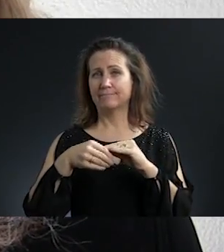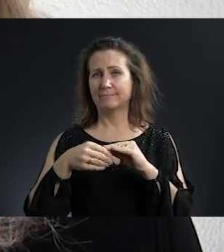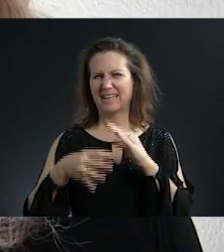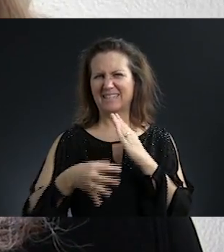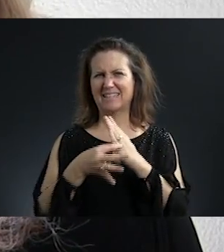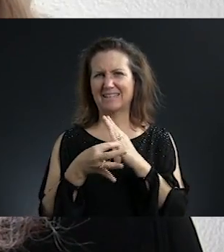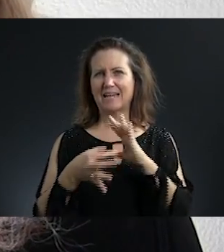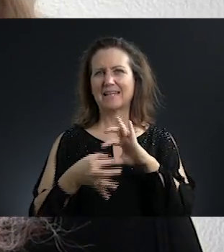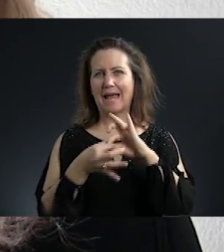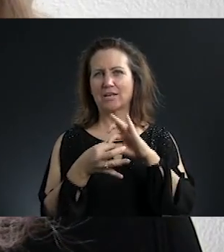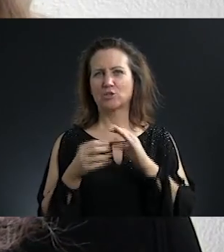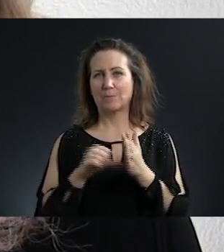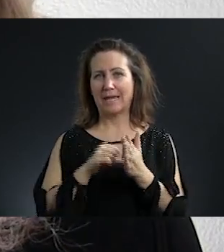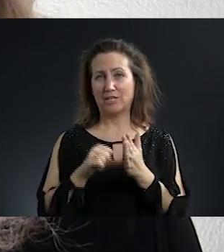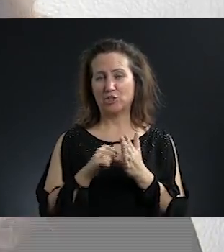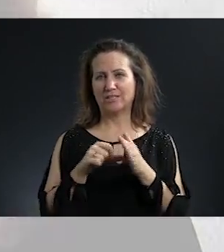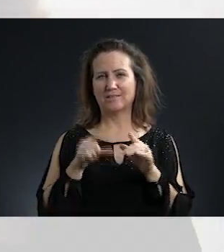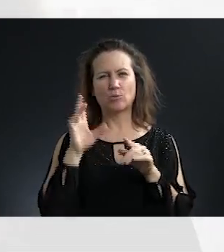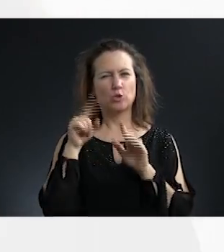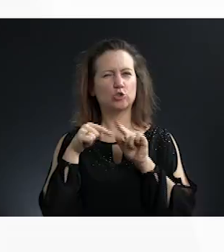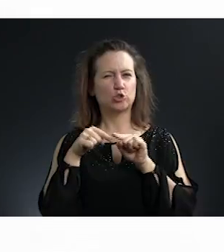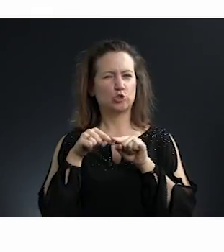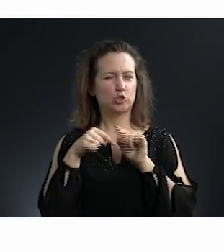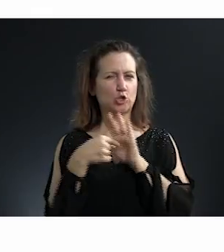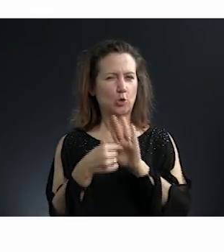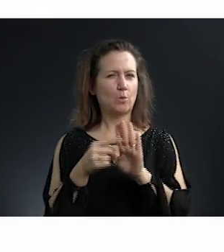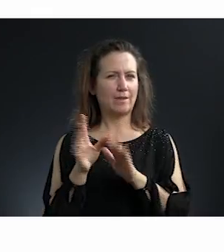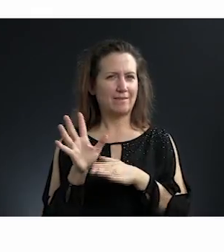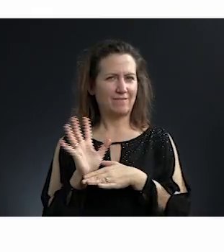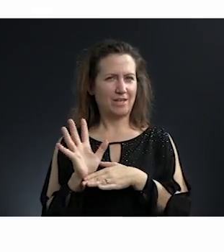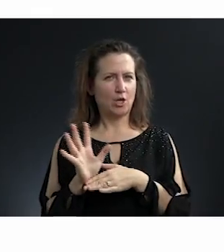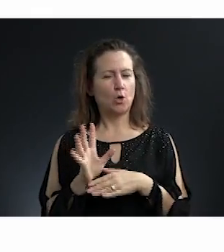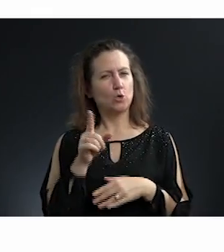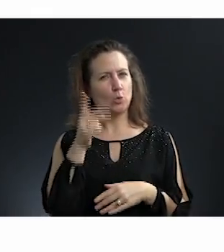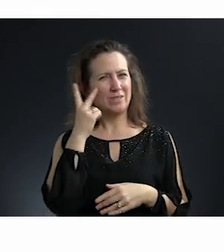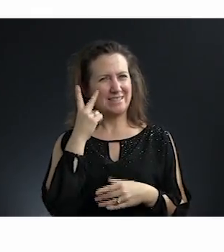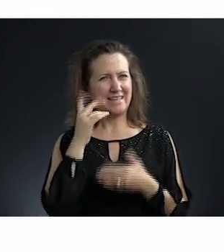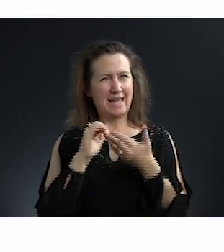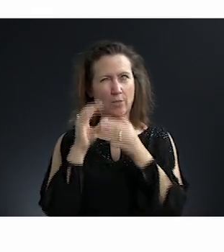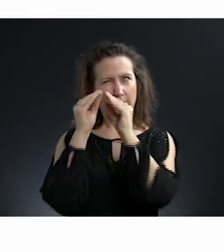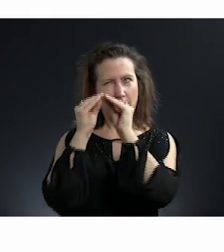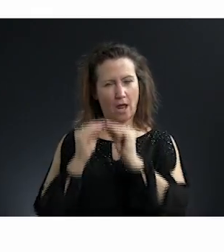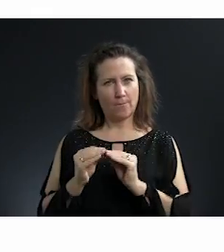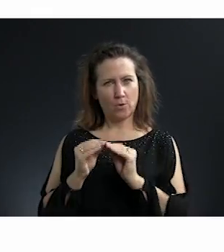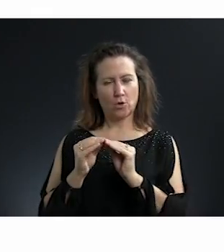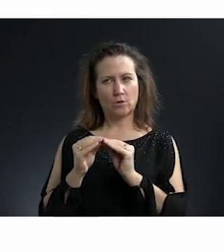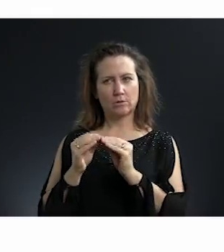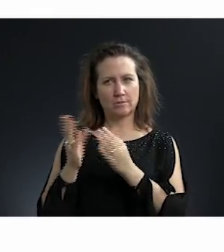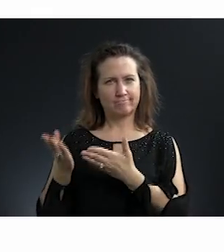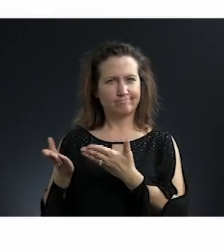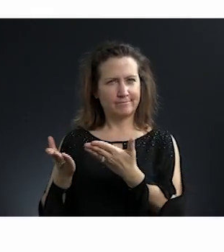You'll see how those figures come forward into this estimated obligation